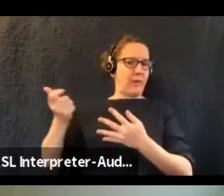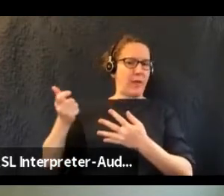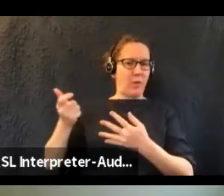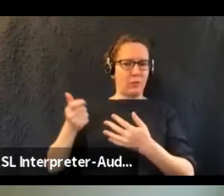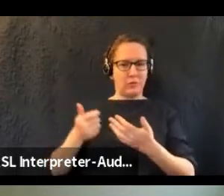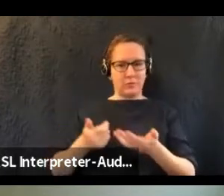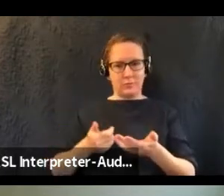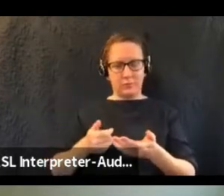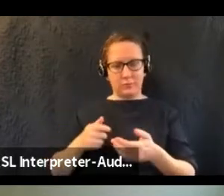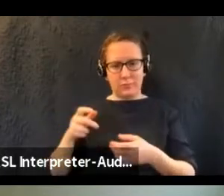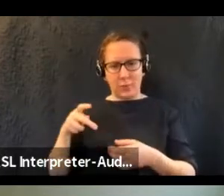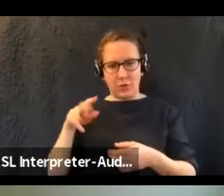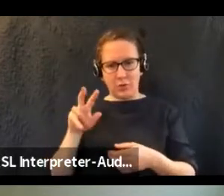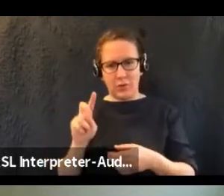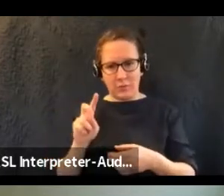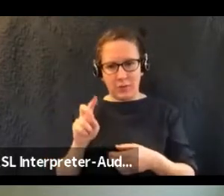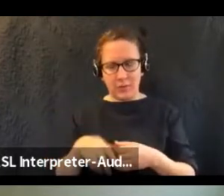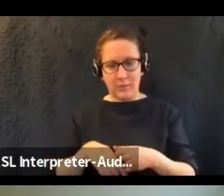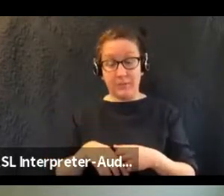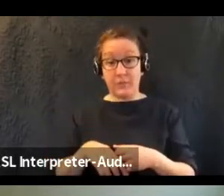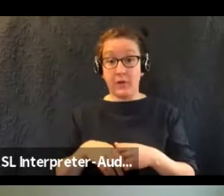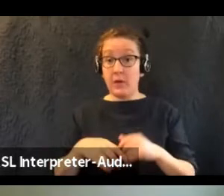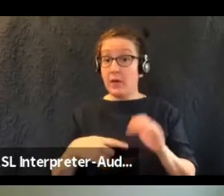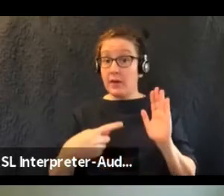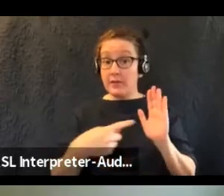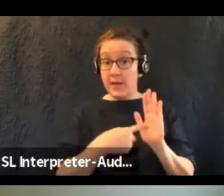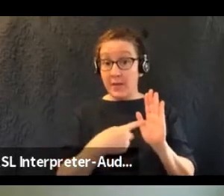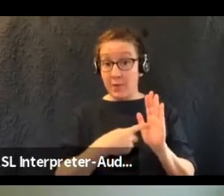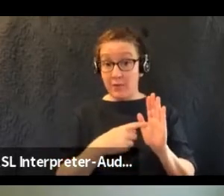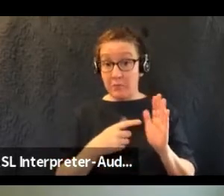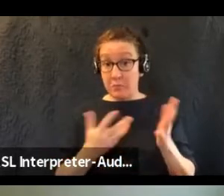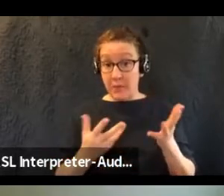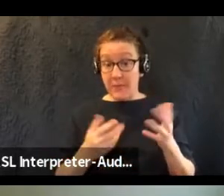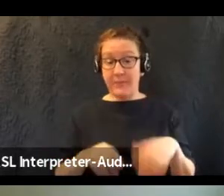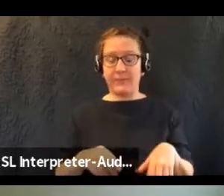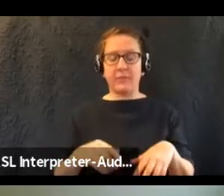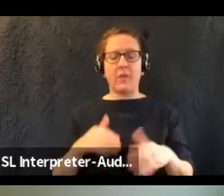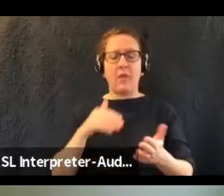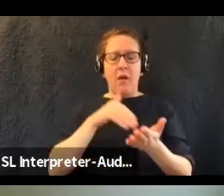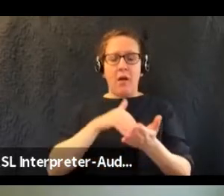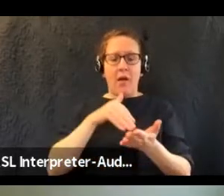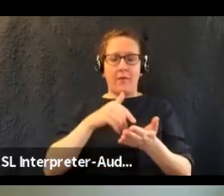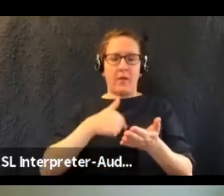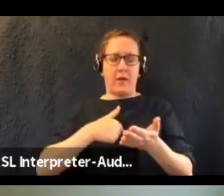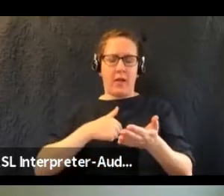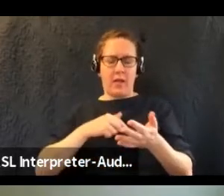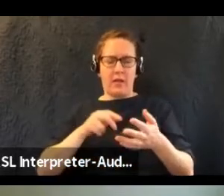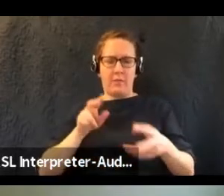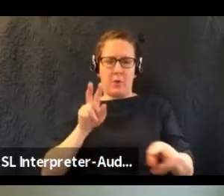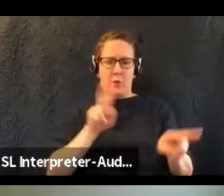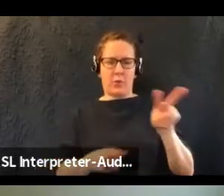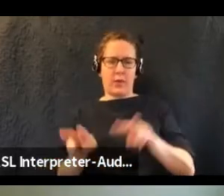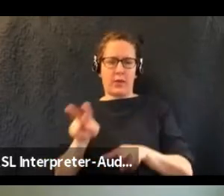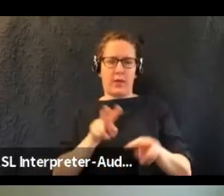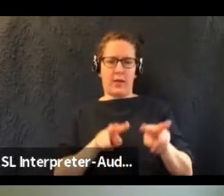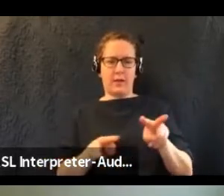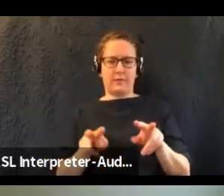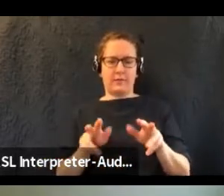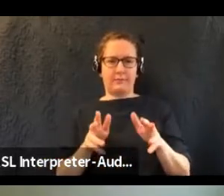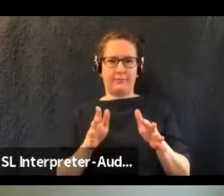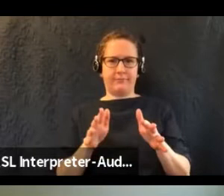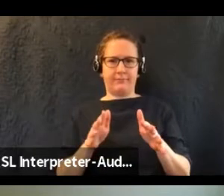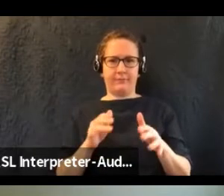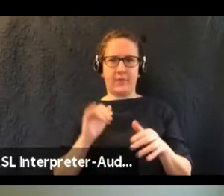An example of this would be often when I'm looking at job requirements, for instance,